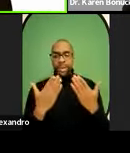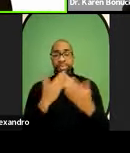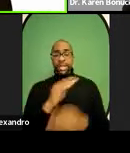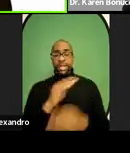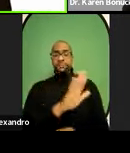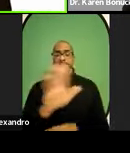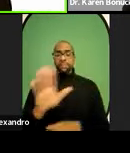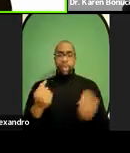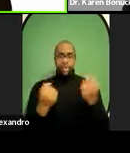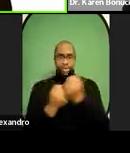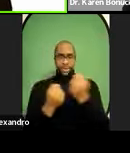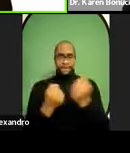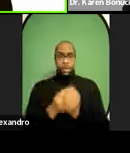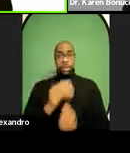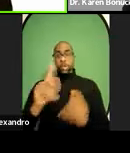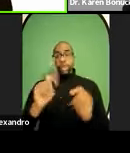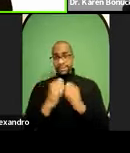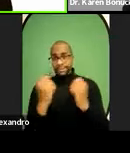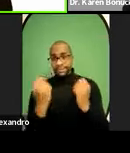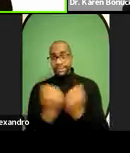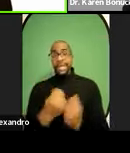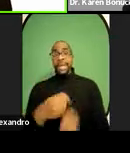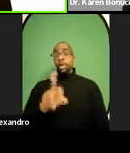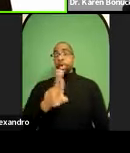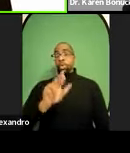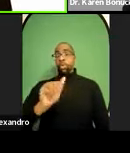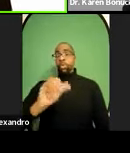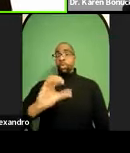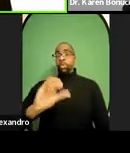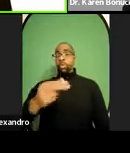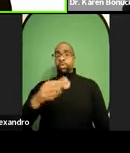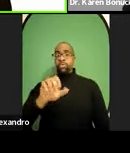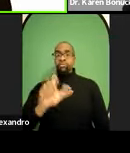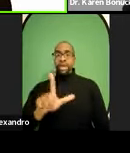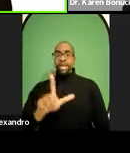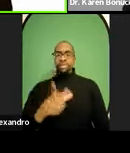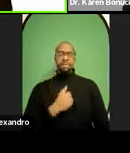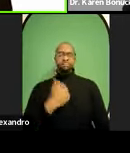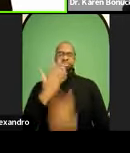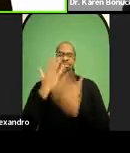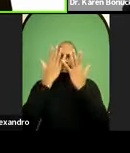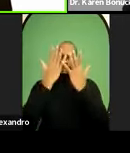Thank you so much, Karen. . Yes, and thank you for all of your support and that of your team your support and that of your team especially rachel.